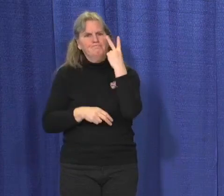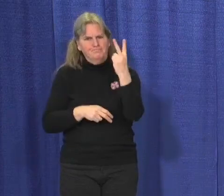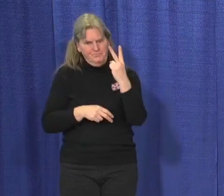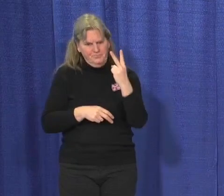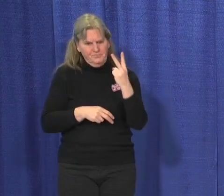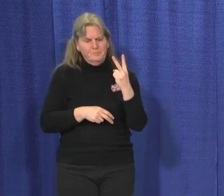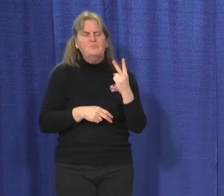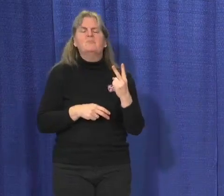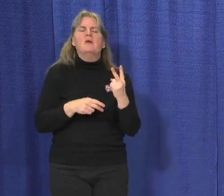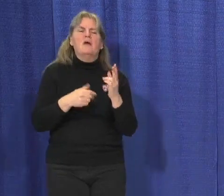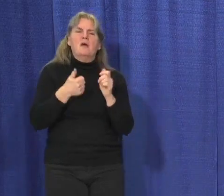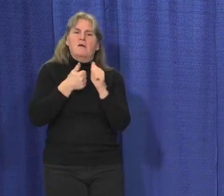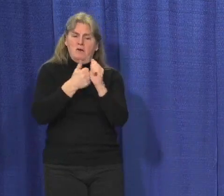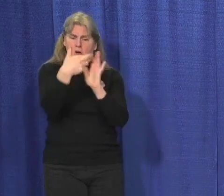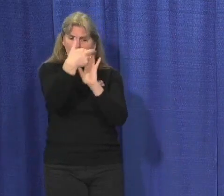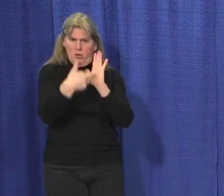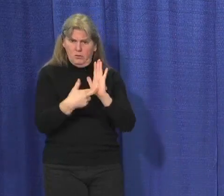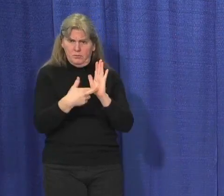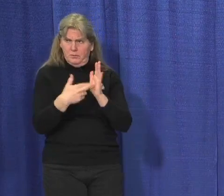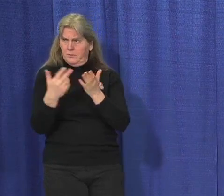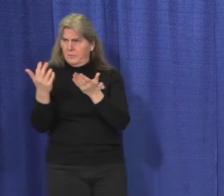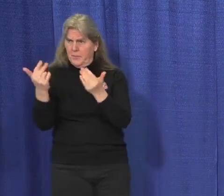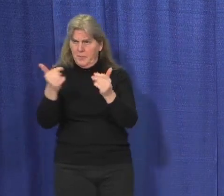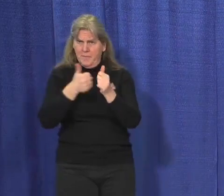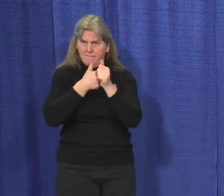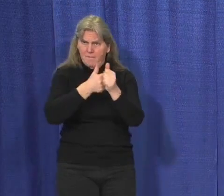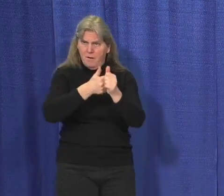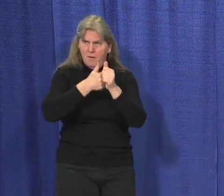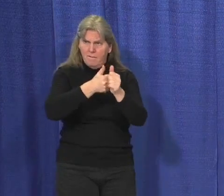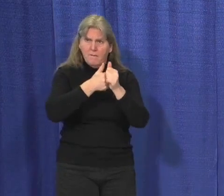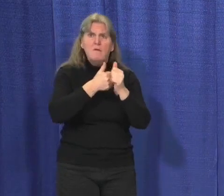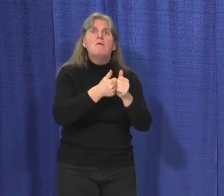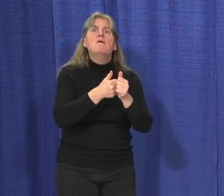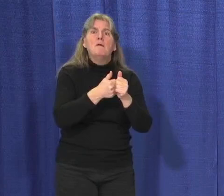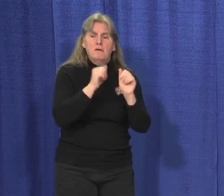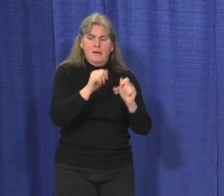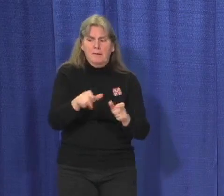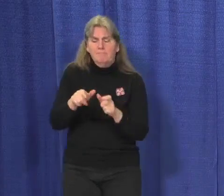Together with the continuation of public health measures and a high level of adherence we can